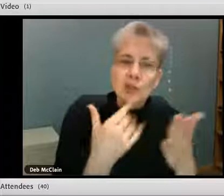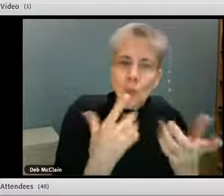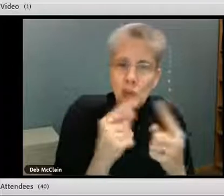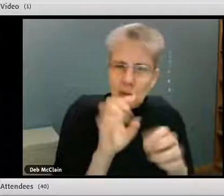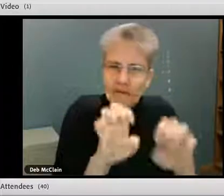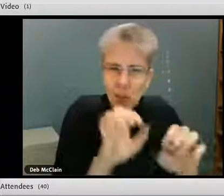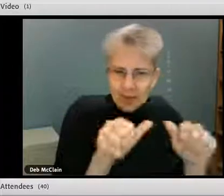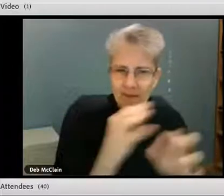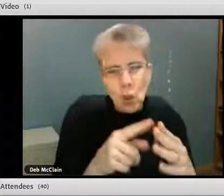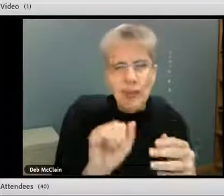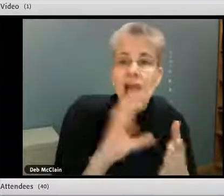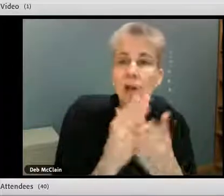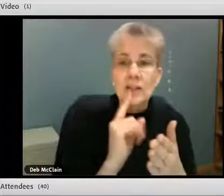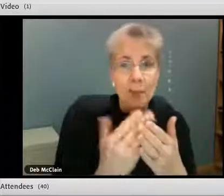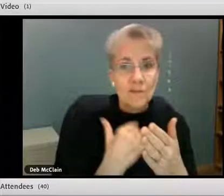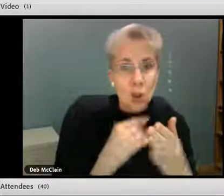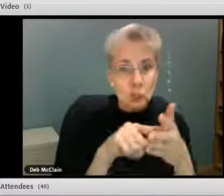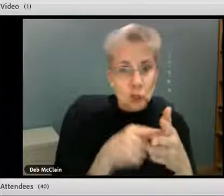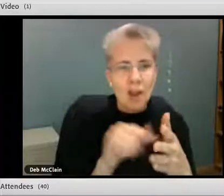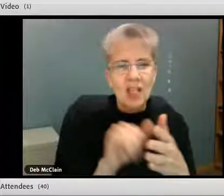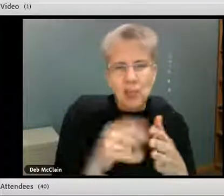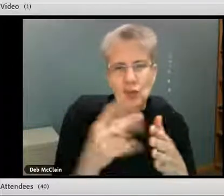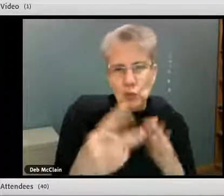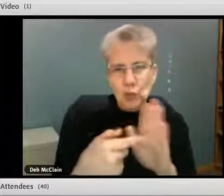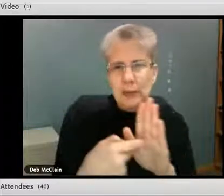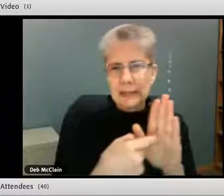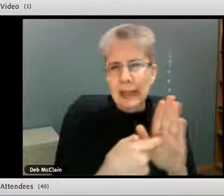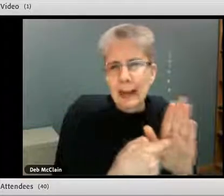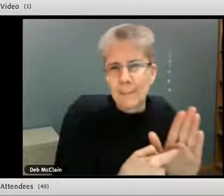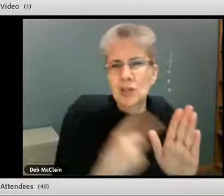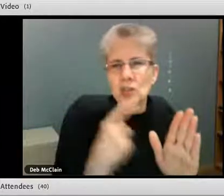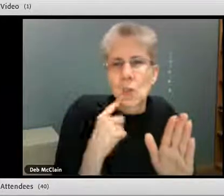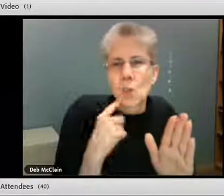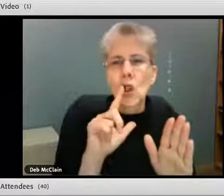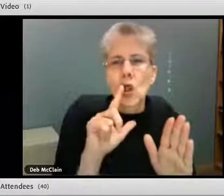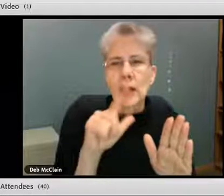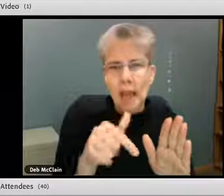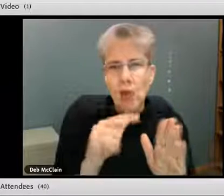So these are two examples, and we're gonna look at these sites later today. This is Flaticon and Pexels.